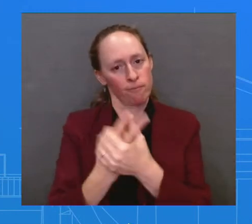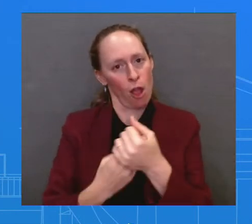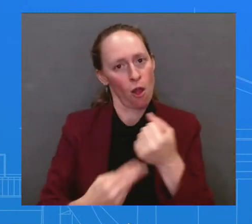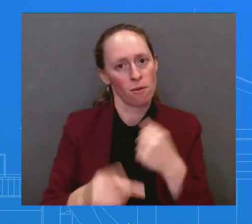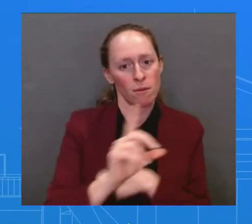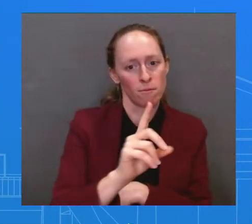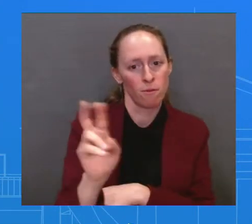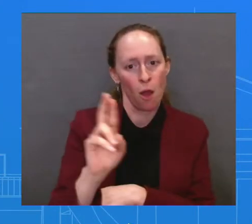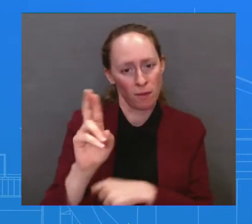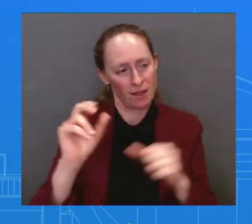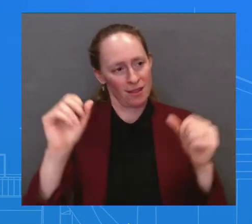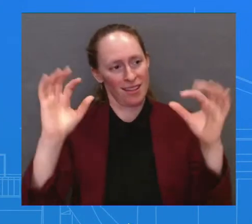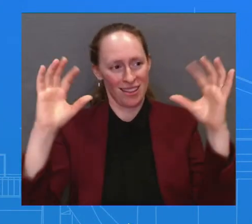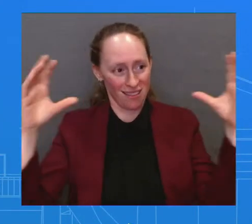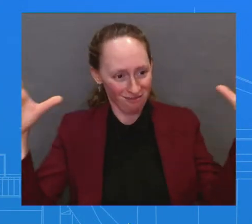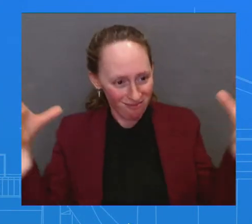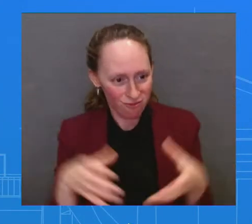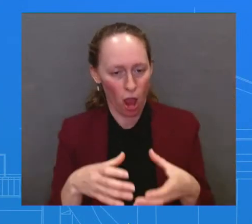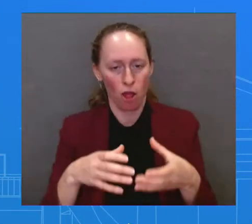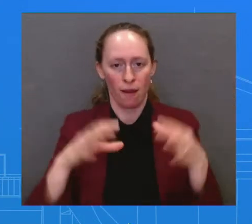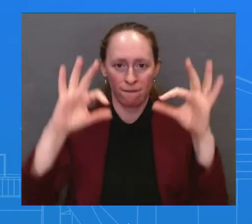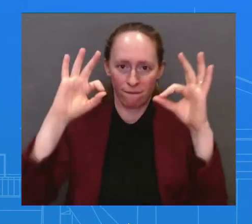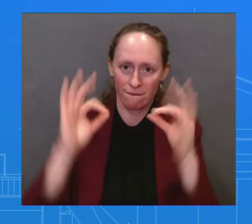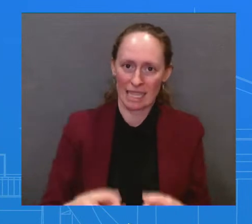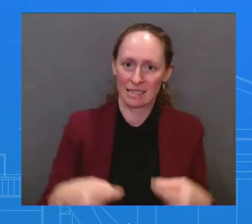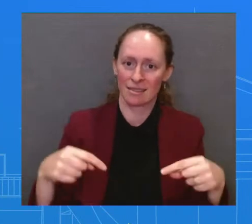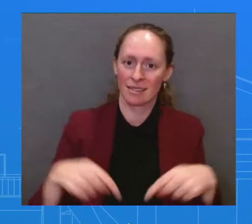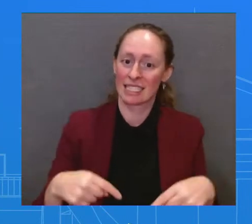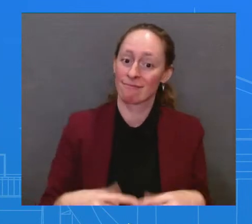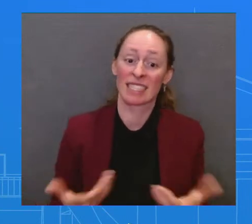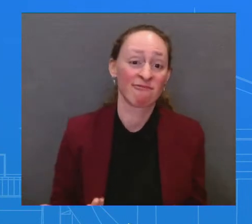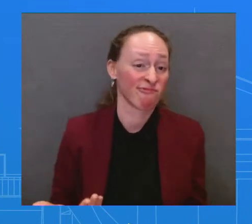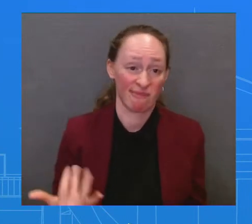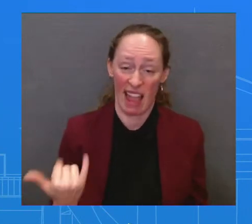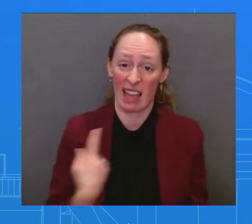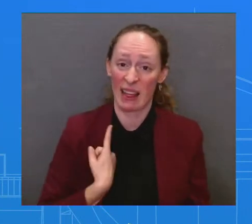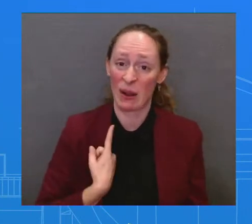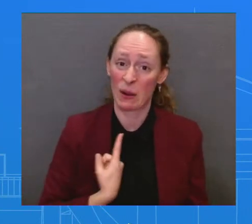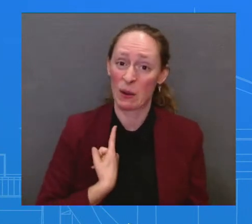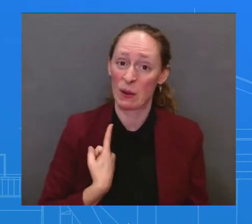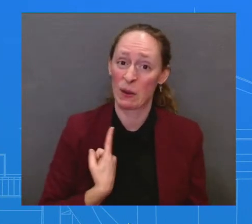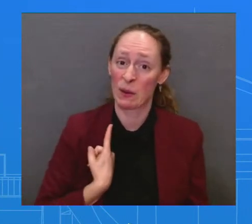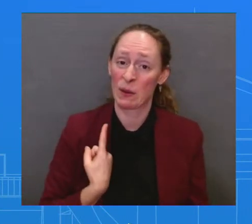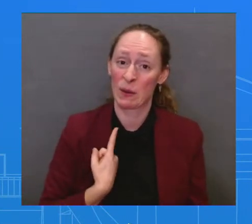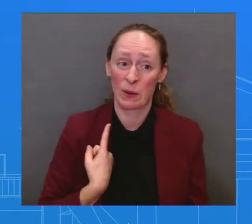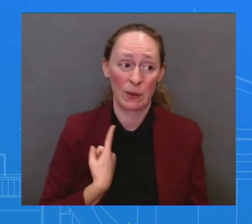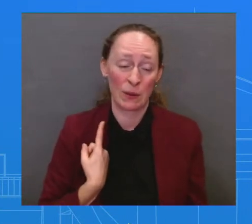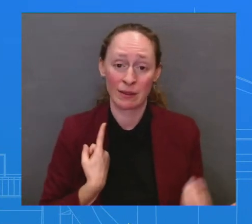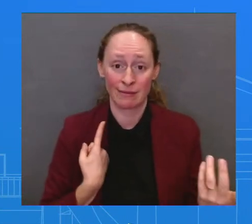But right now, the President is doing it on his own. Go ahead. The Press: Thanks, Karine. Will we see the President try and get directly involved